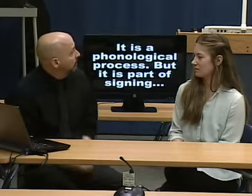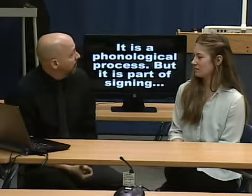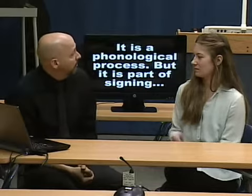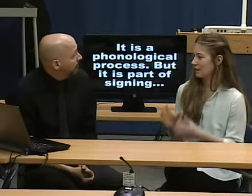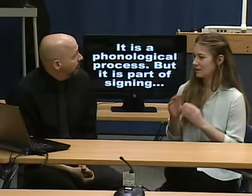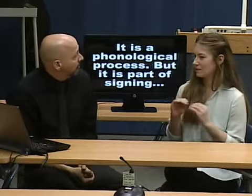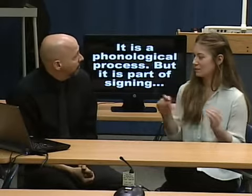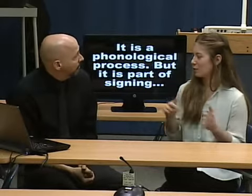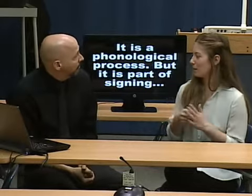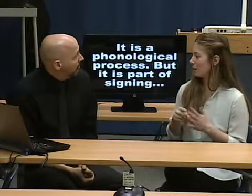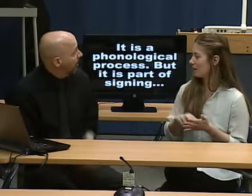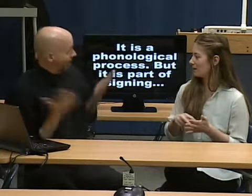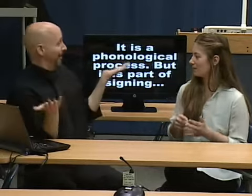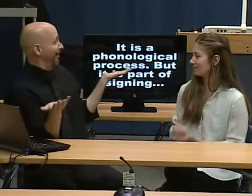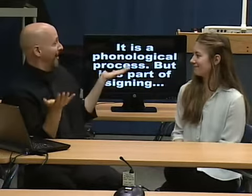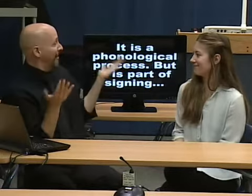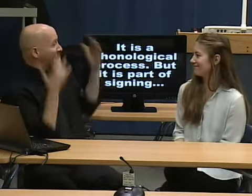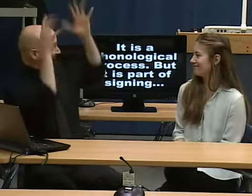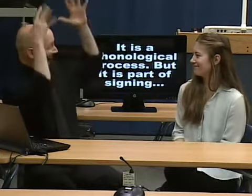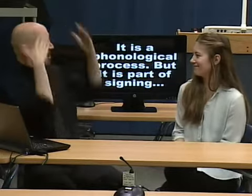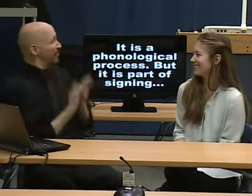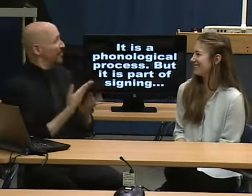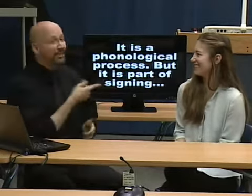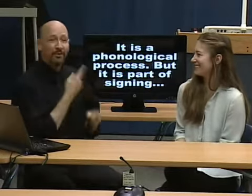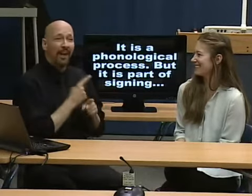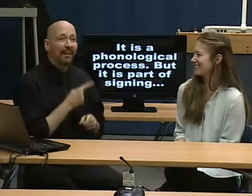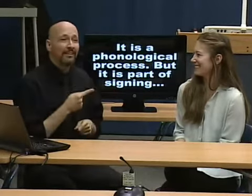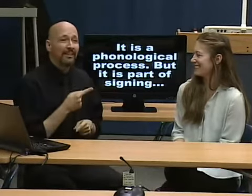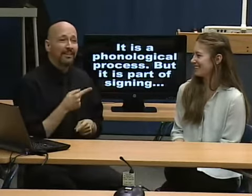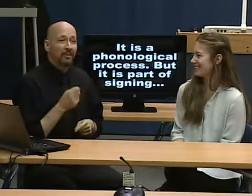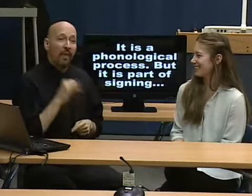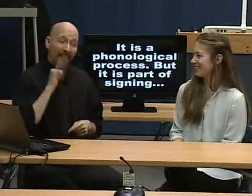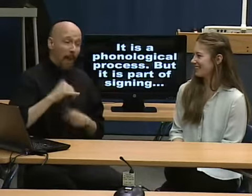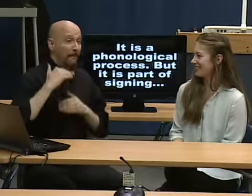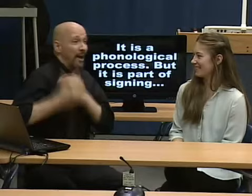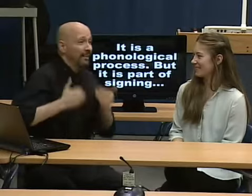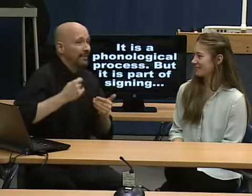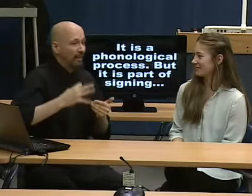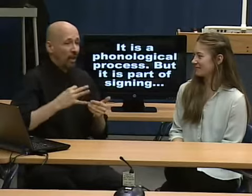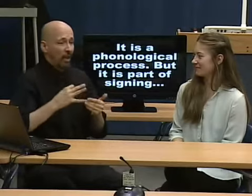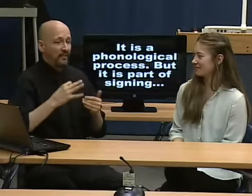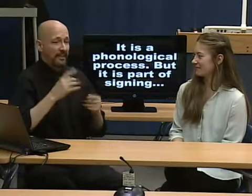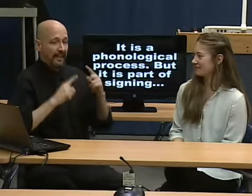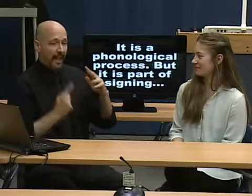Because it doesn't have meaning. Yay! Good! You're right. So that process where something appears